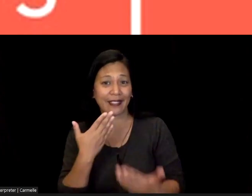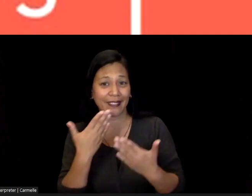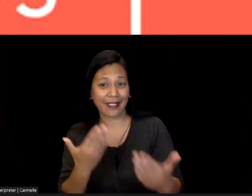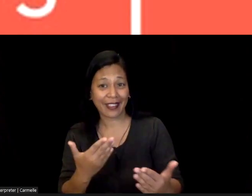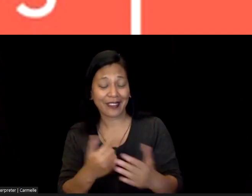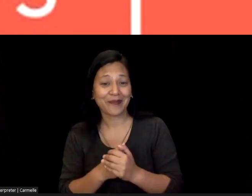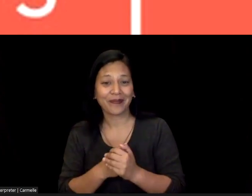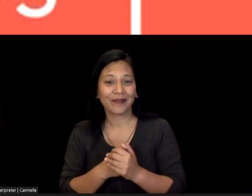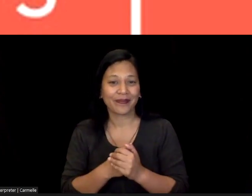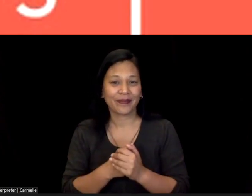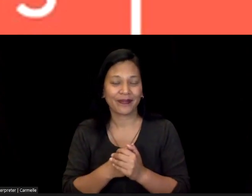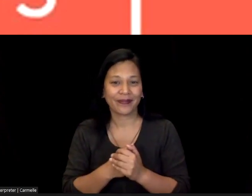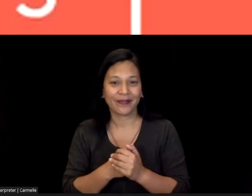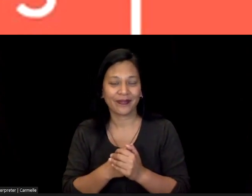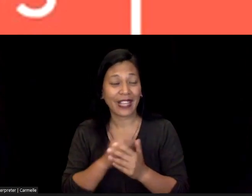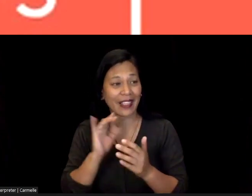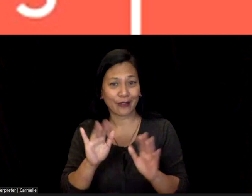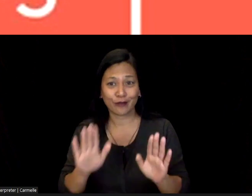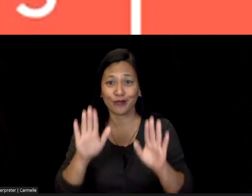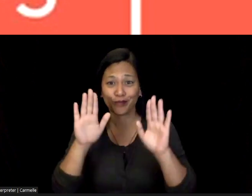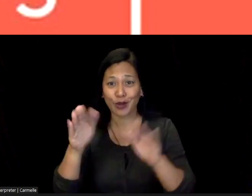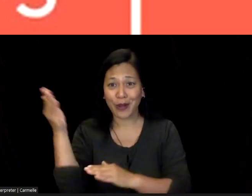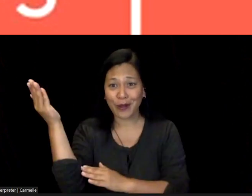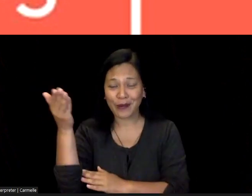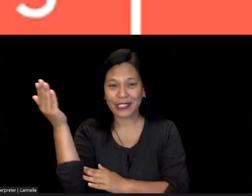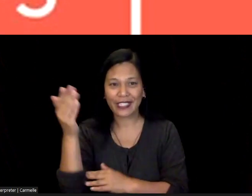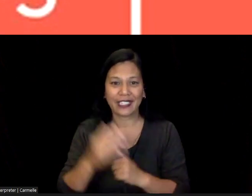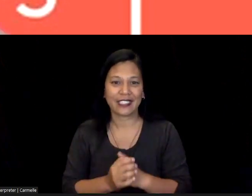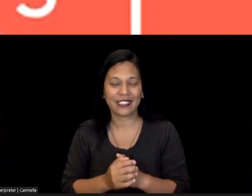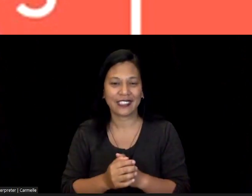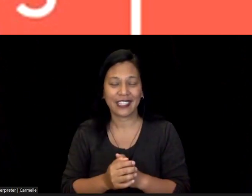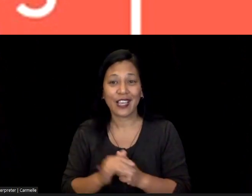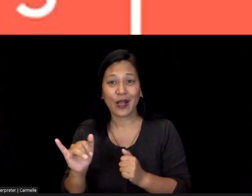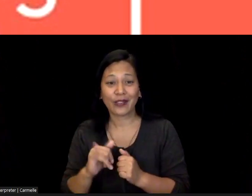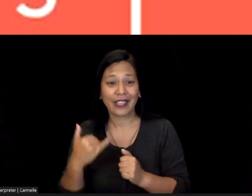That was a great presentation and we have an audience here.